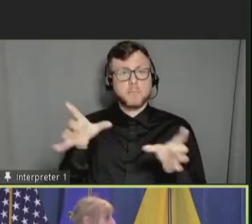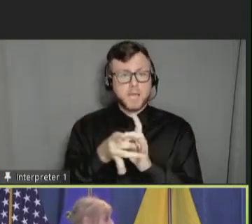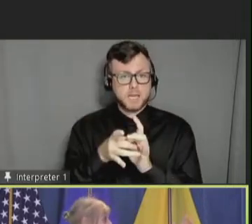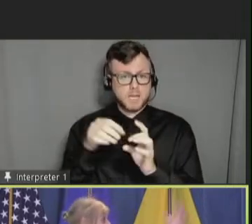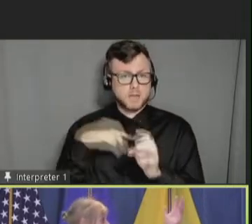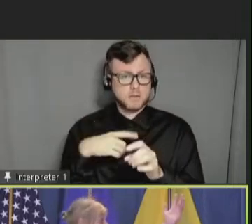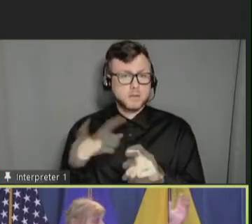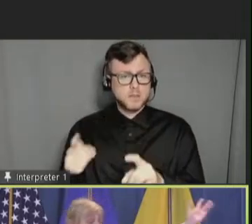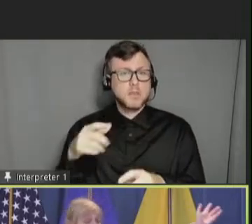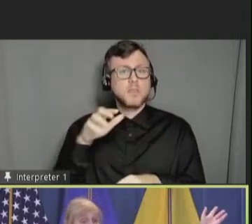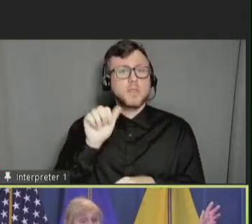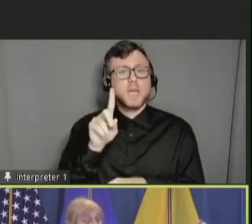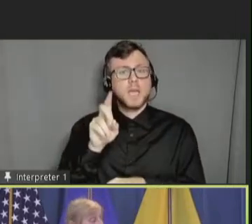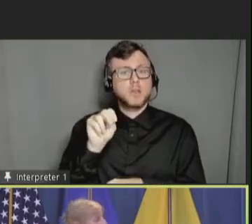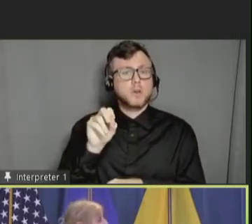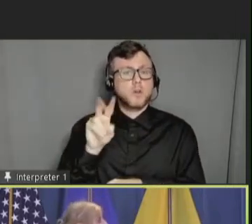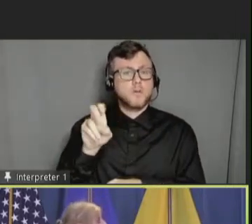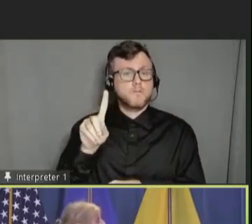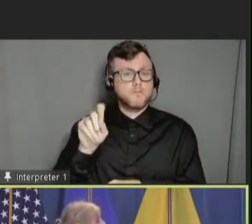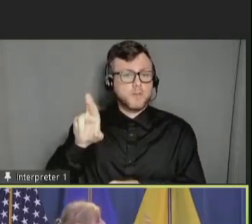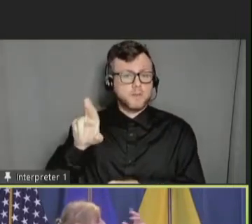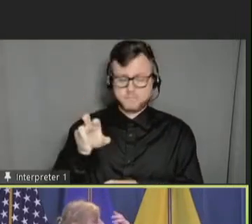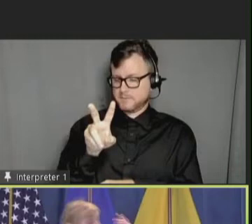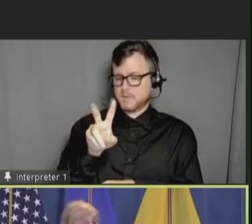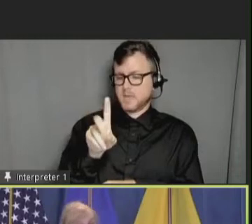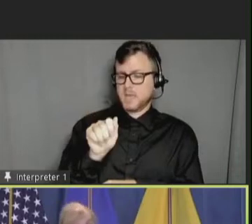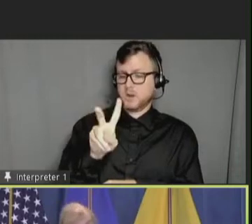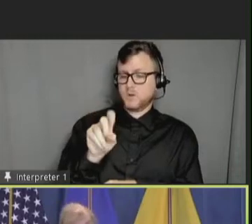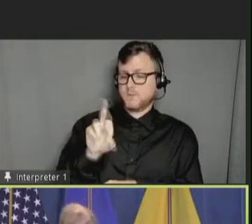[unintelligible] antigen-presenting cells, the protein is produced,